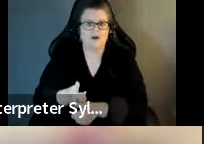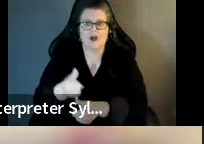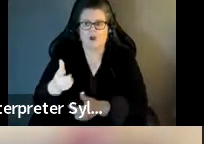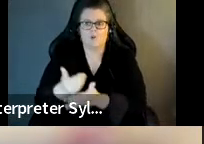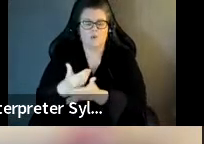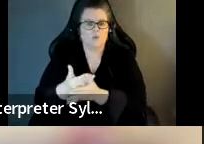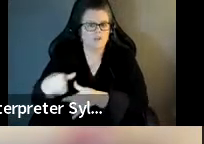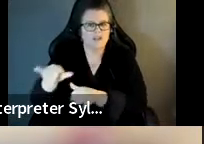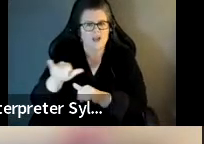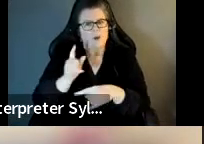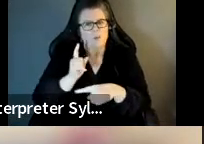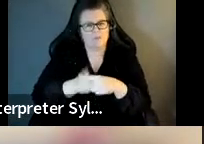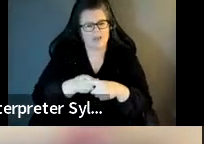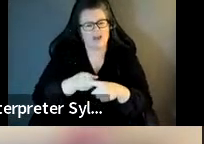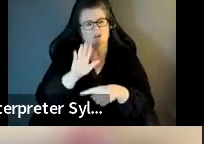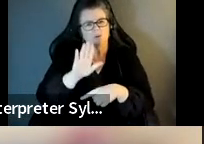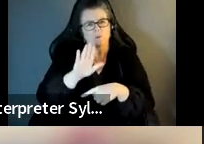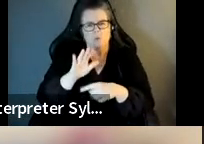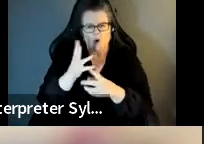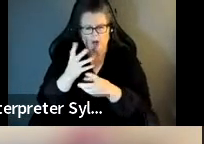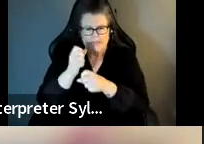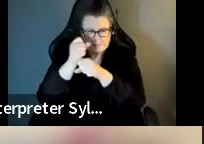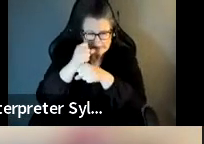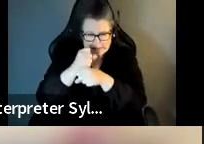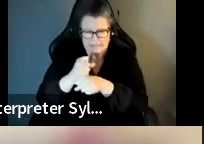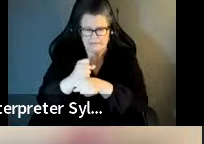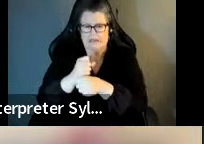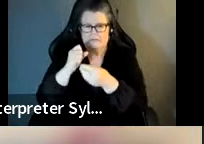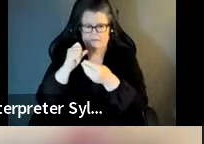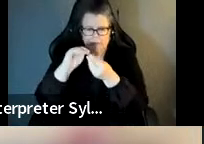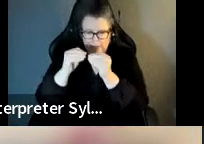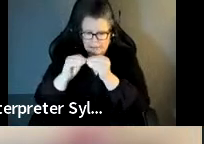been used to justify the need to move the height to 17 inches.